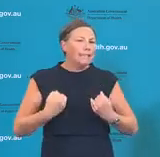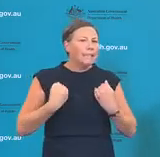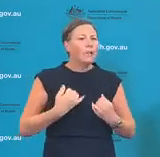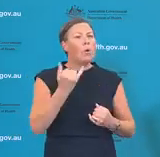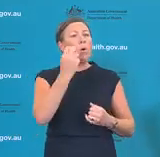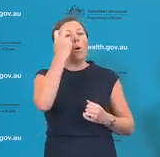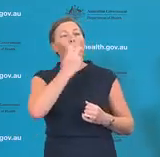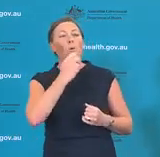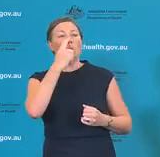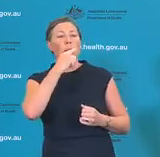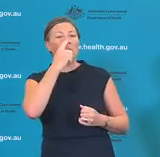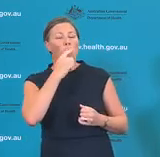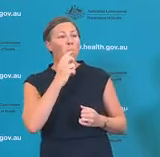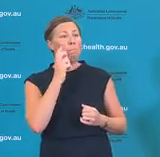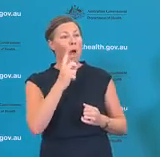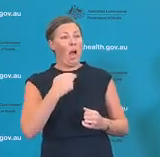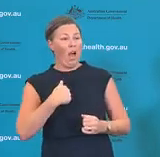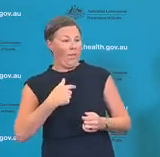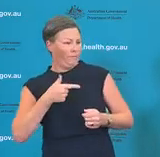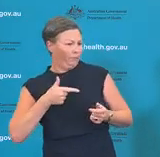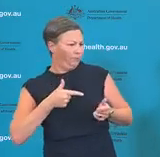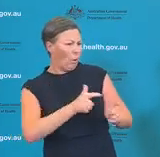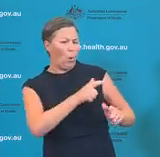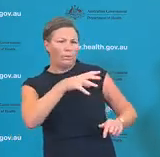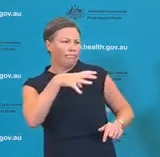anywhere that we would compel them to do that. But we would strongly encourage